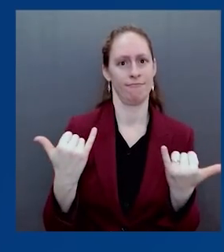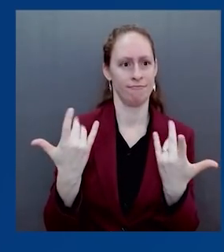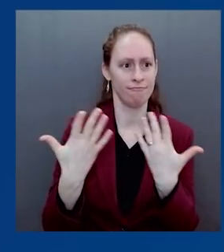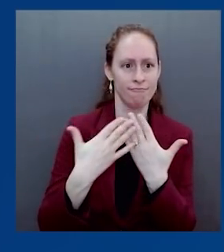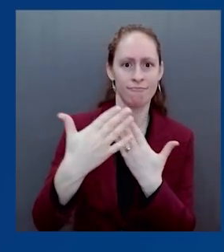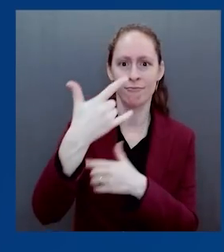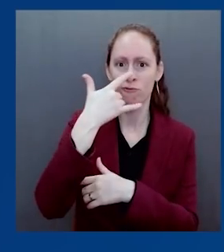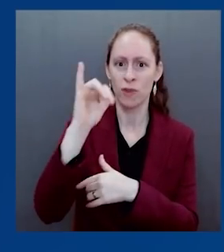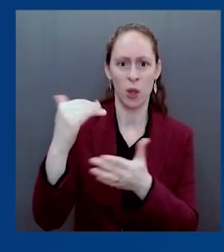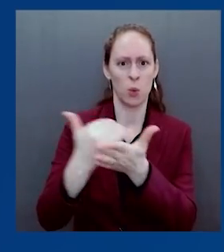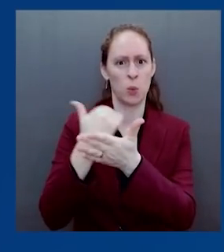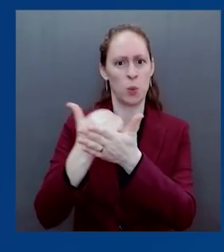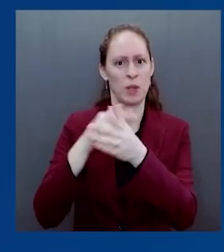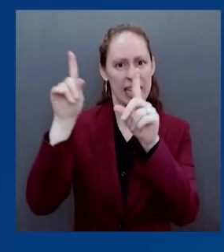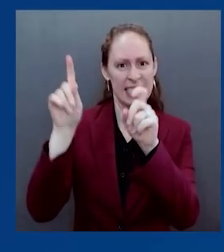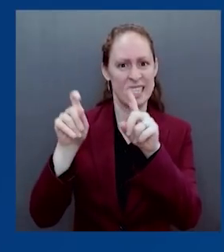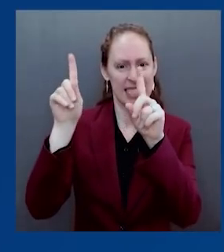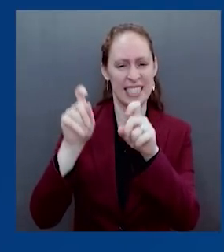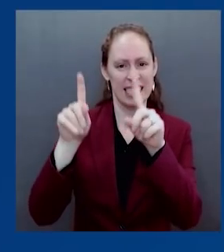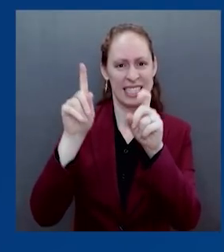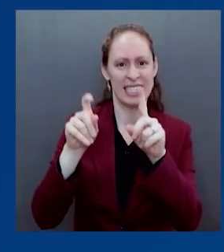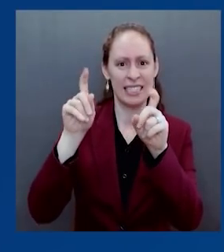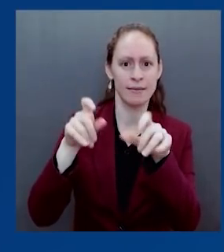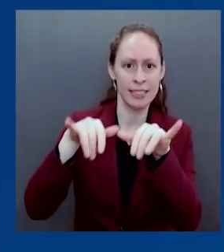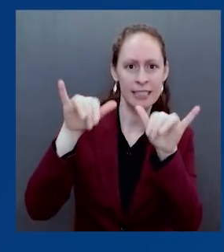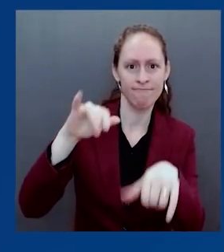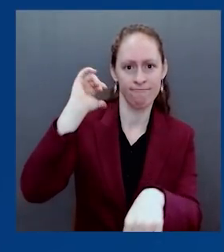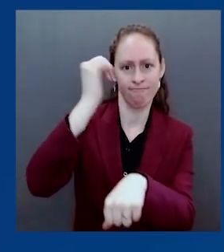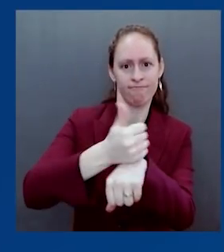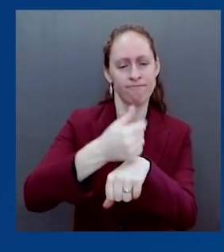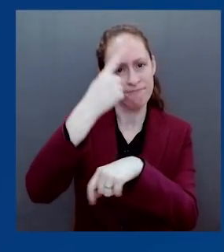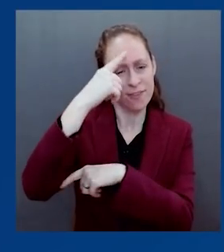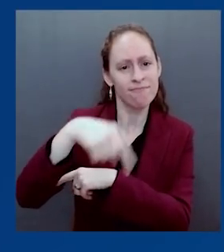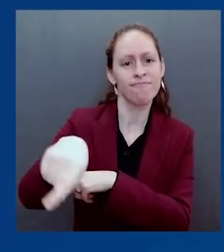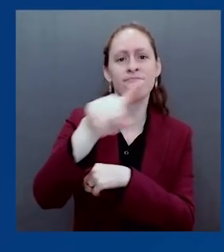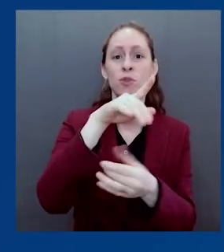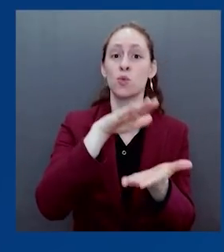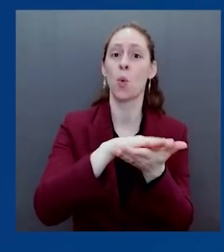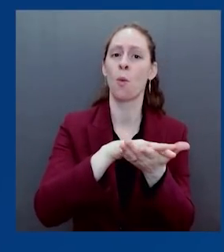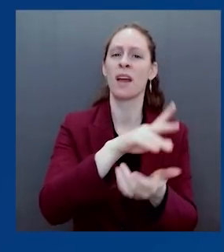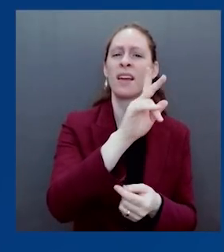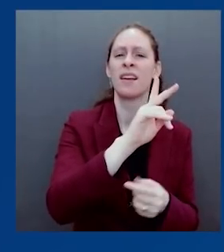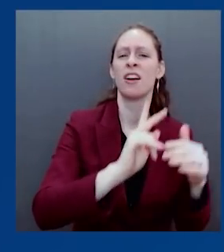and school staff. We know in-person learning is what's best for our children,